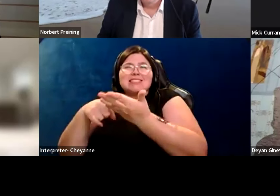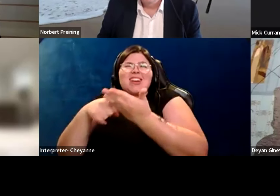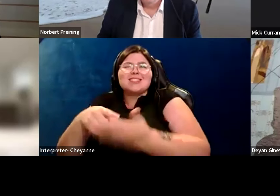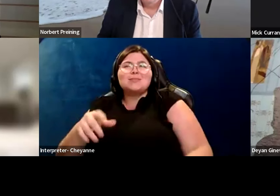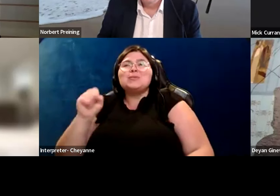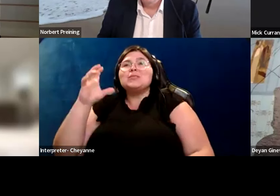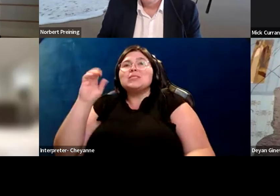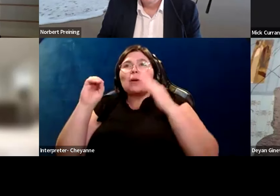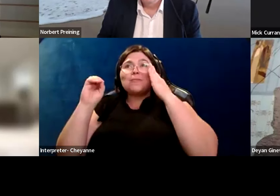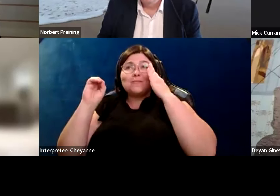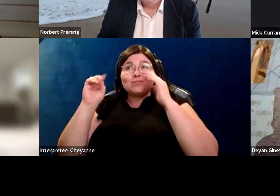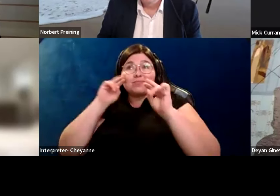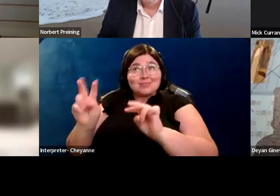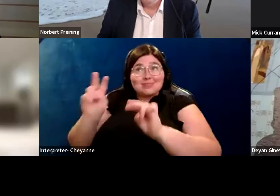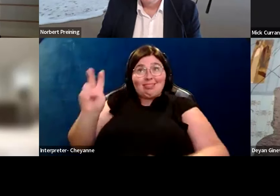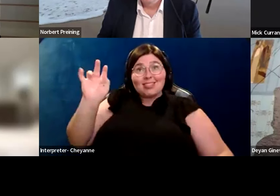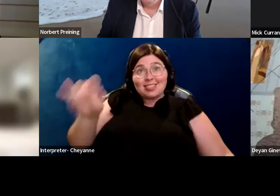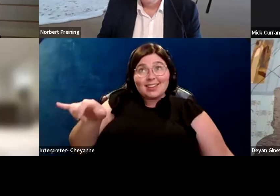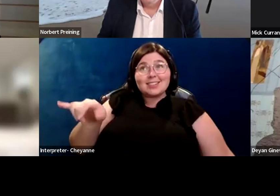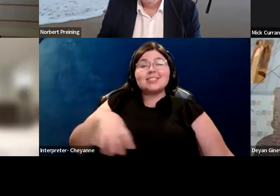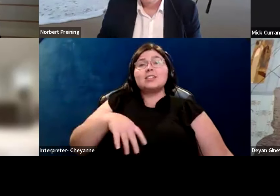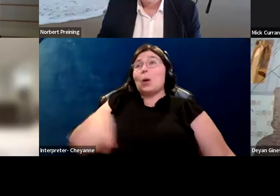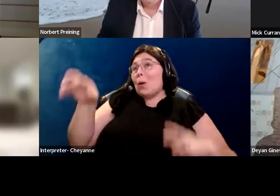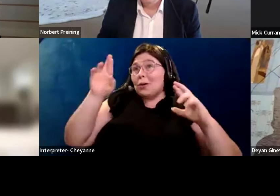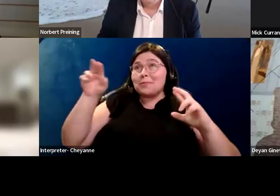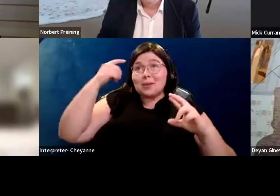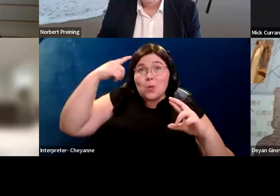So keep an eye on that hopefully for more answers